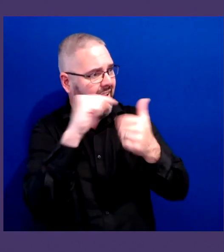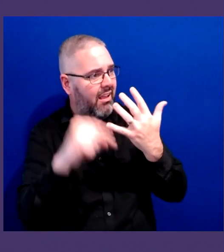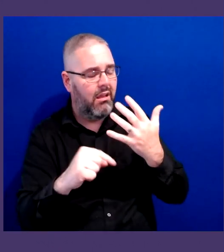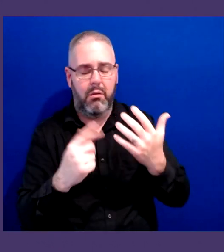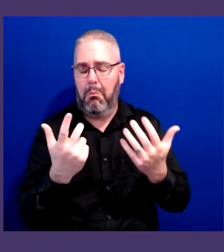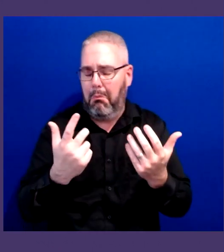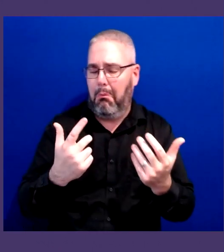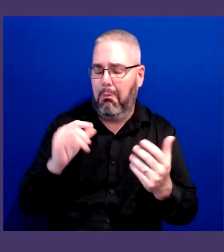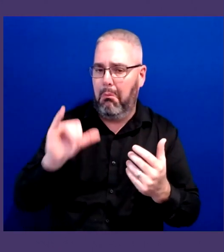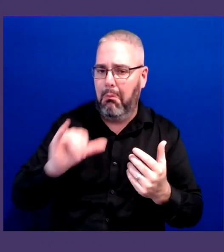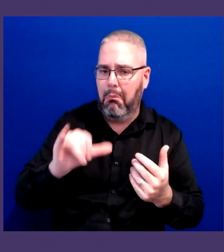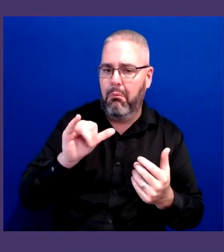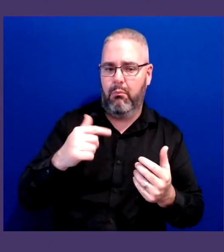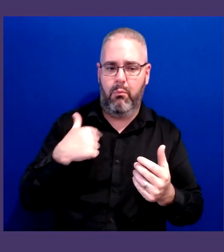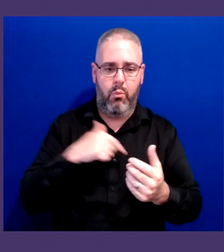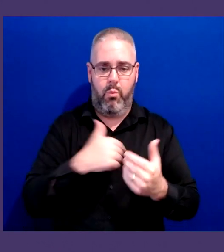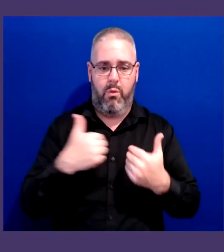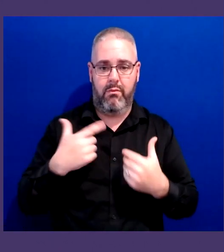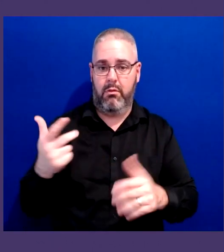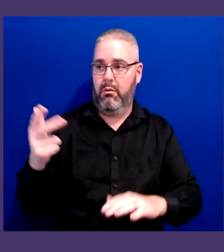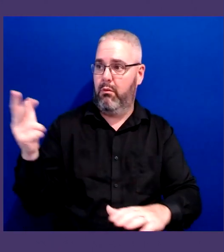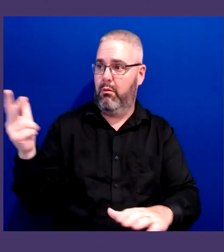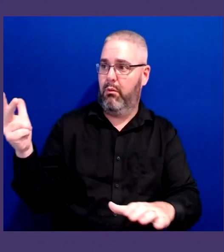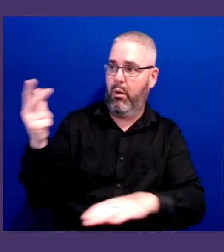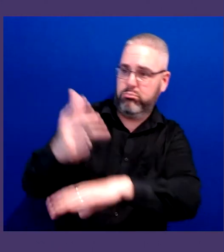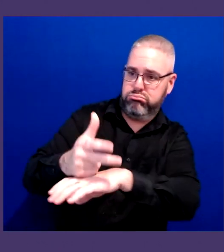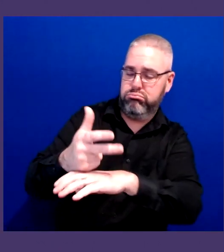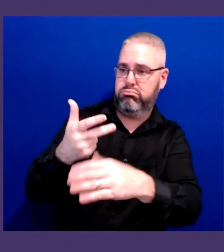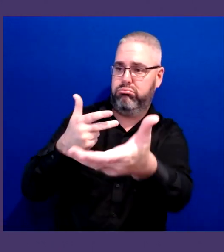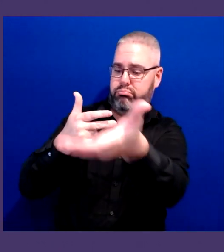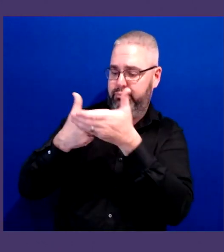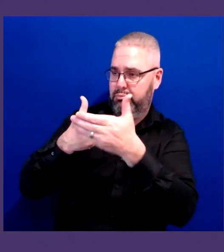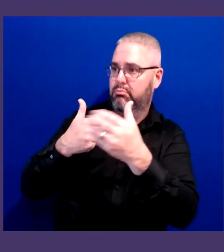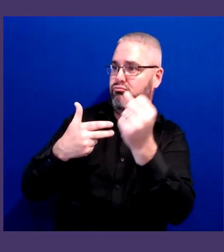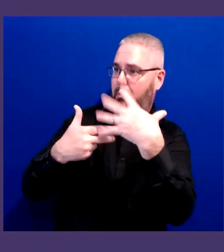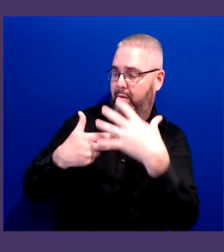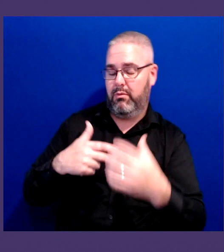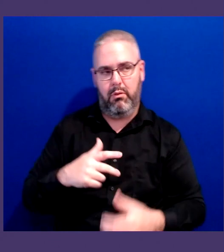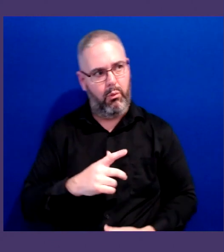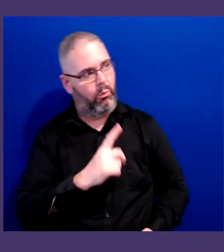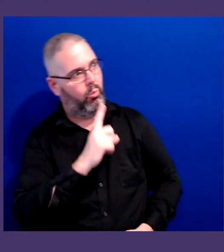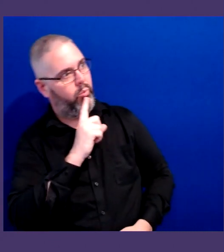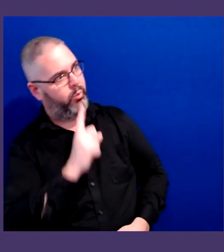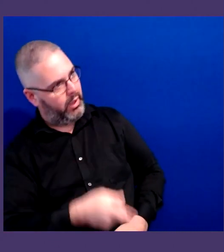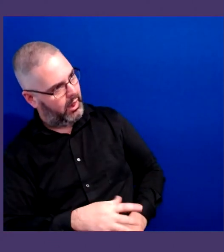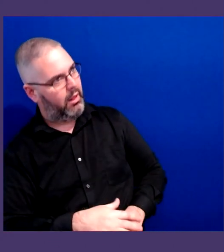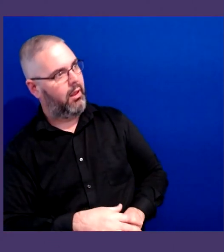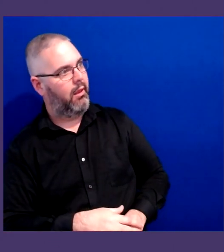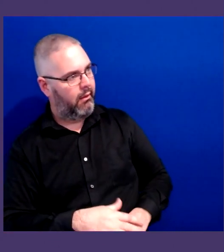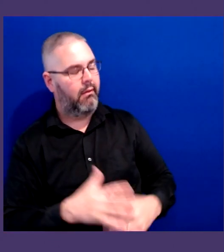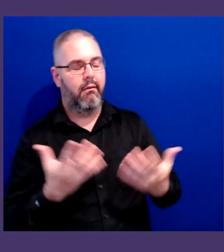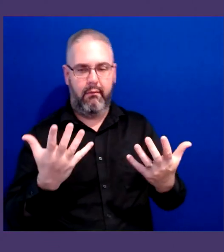have curbside service. Really. Wow. The fact that some of